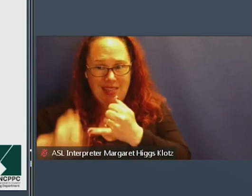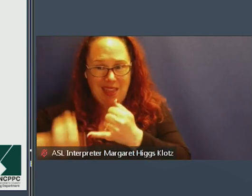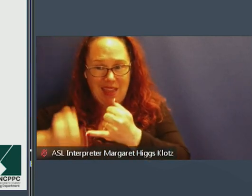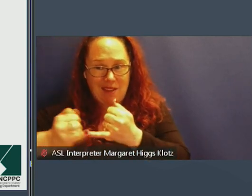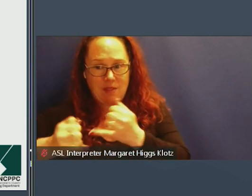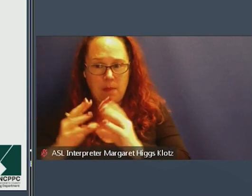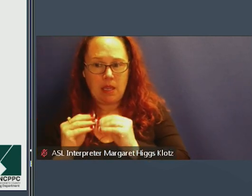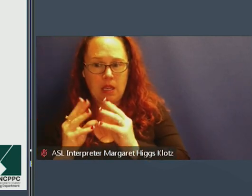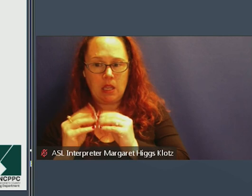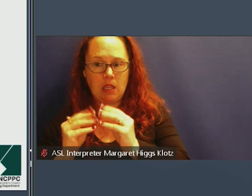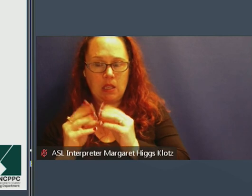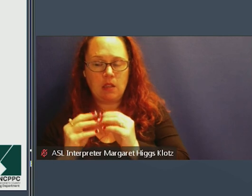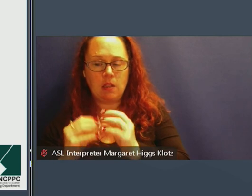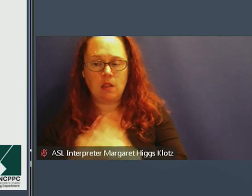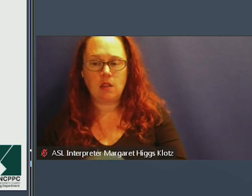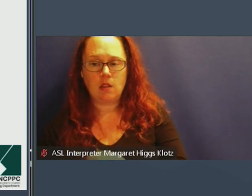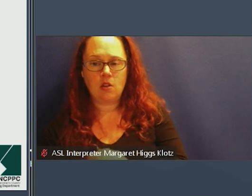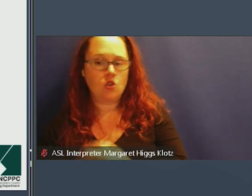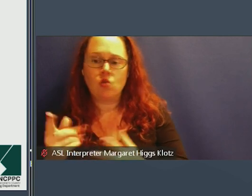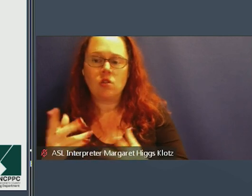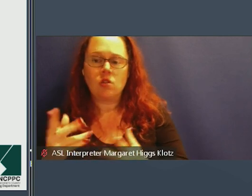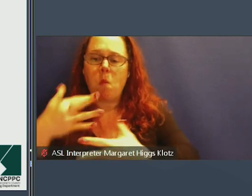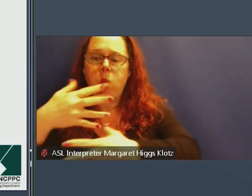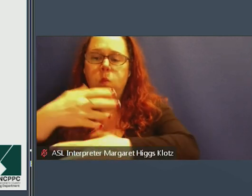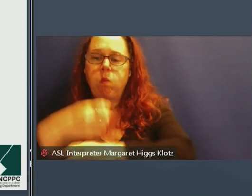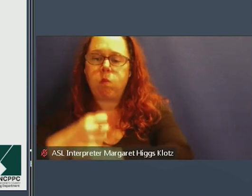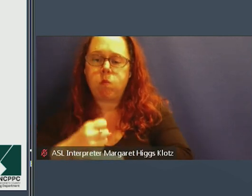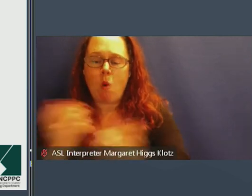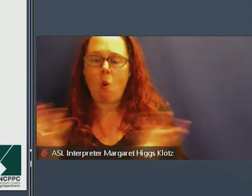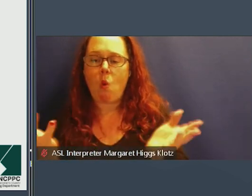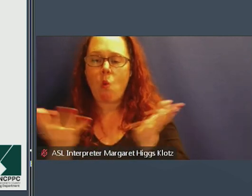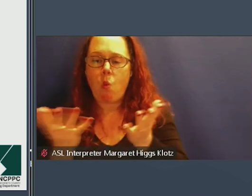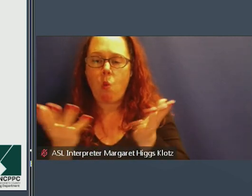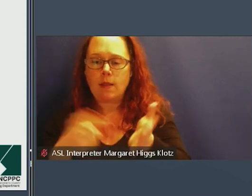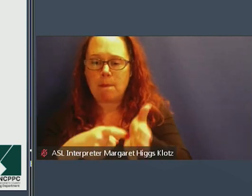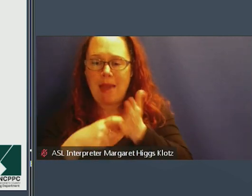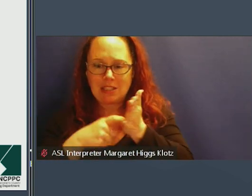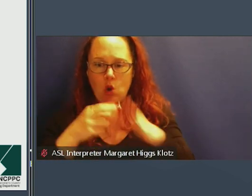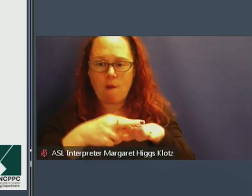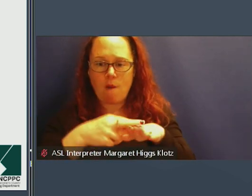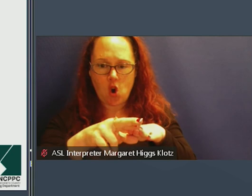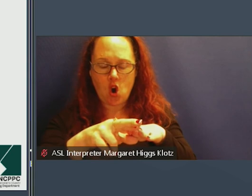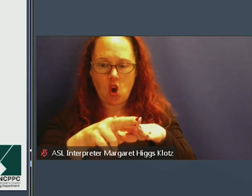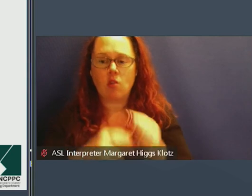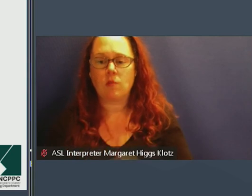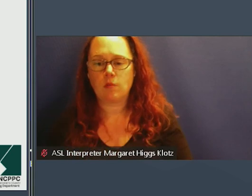give an overview of what mandatory referral is and is not, because I think there's a lot of misconception about what it